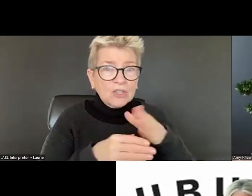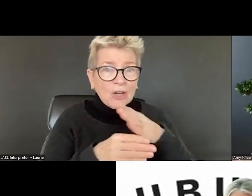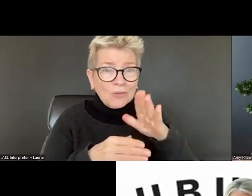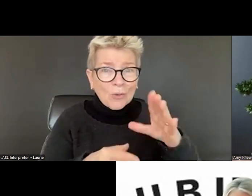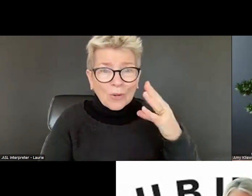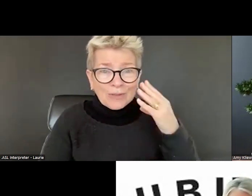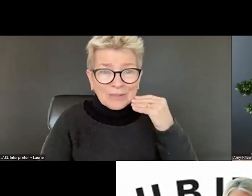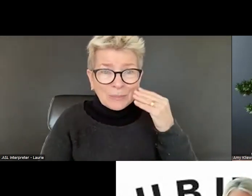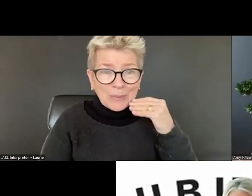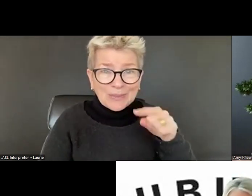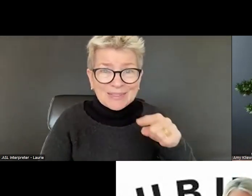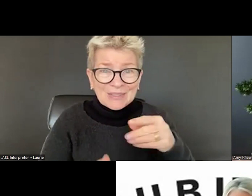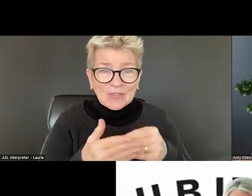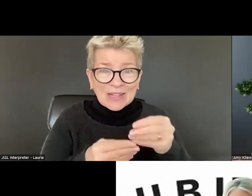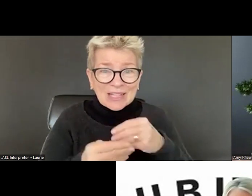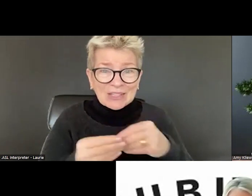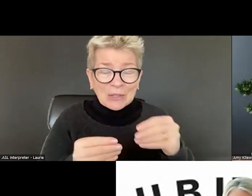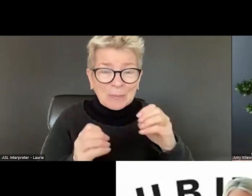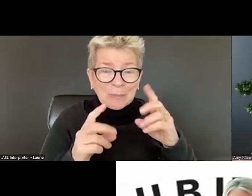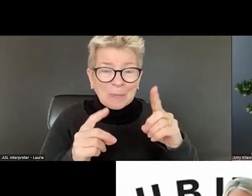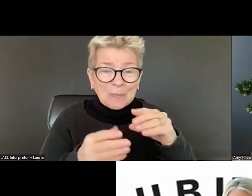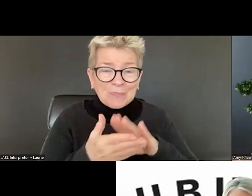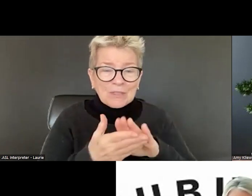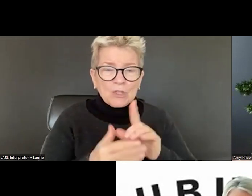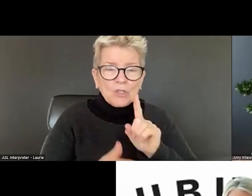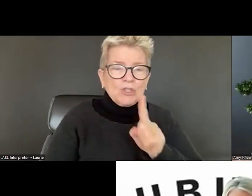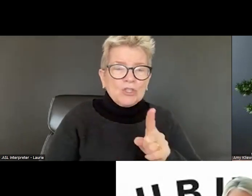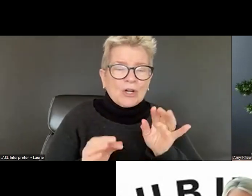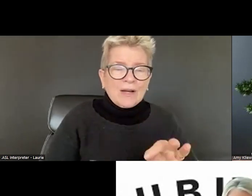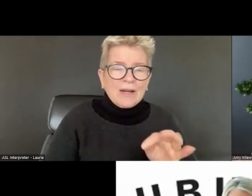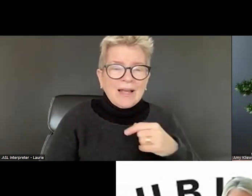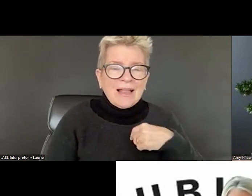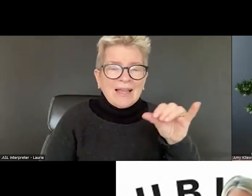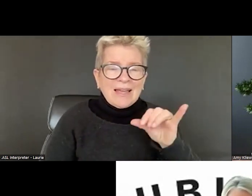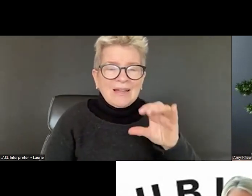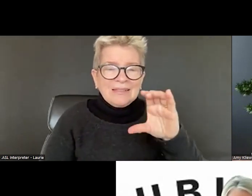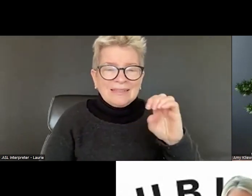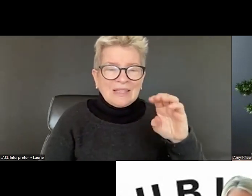financial education in school yeah absolutely so as mentioned I'm the CEO and founder of the